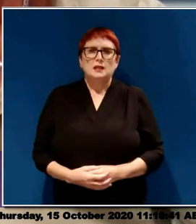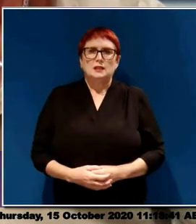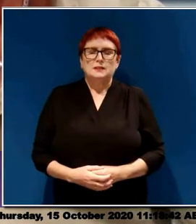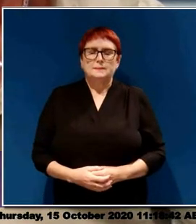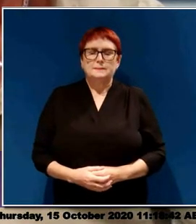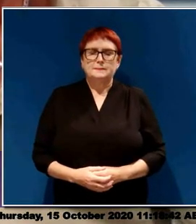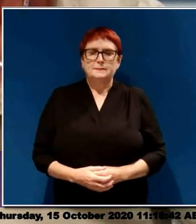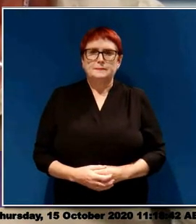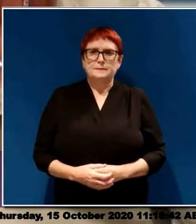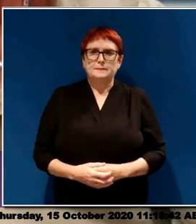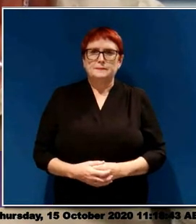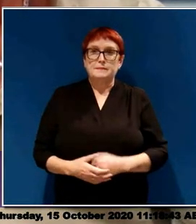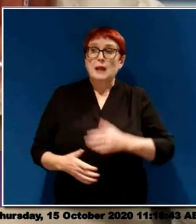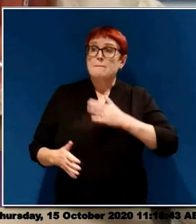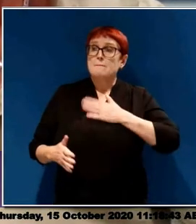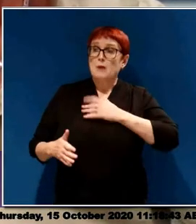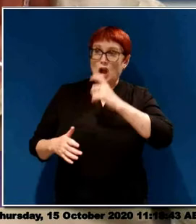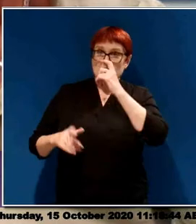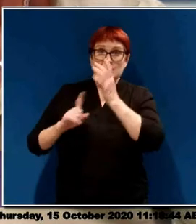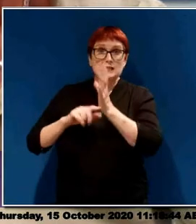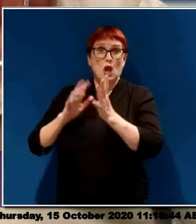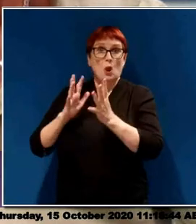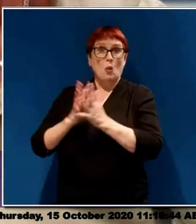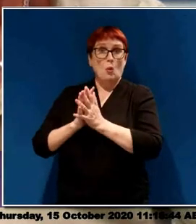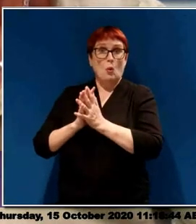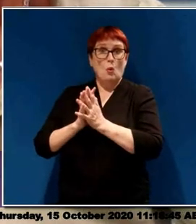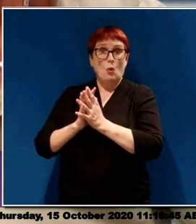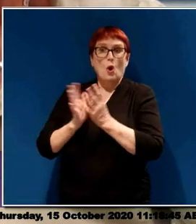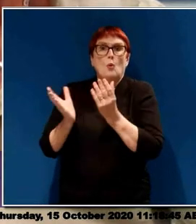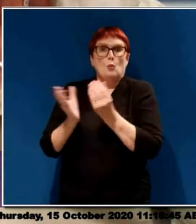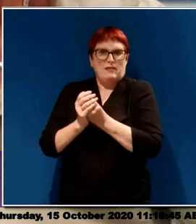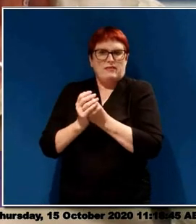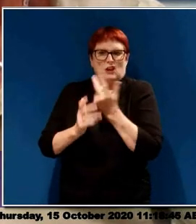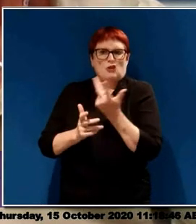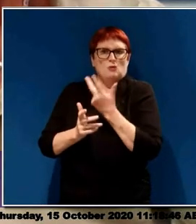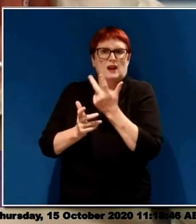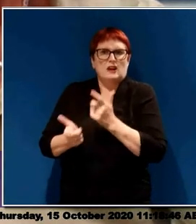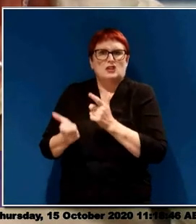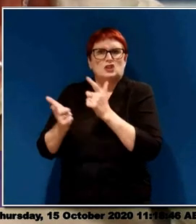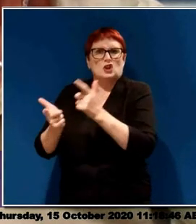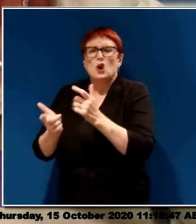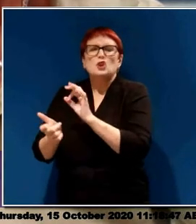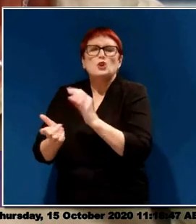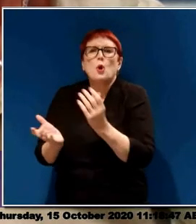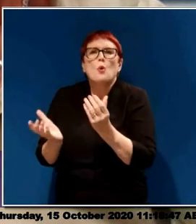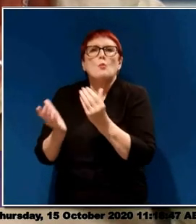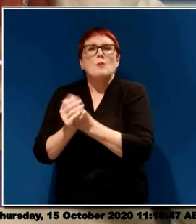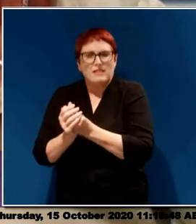at sushi with us - not with us but she was in the same, you know, shop